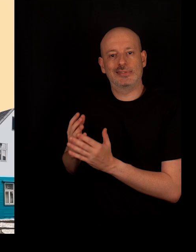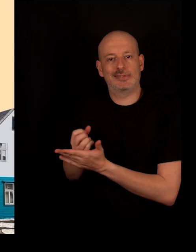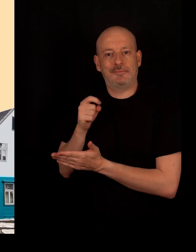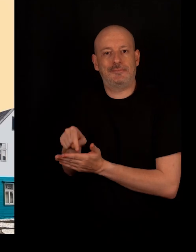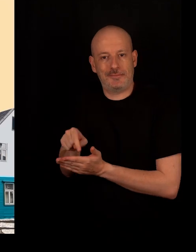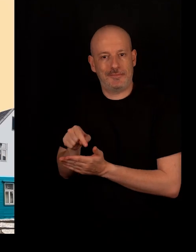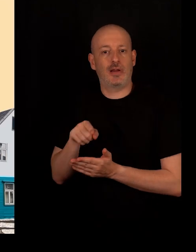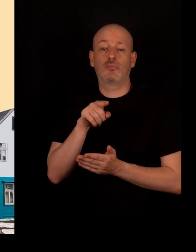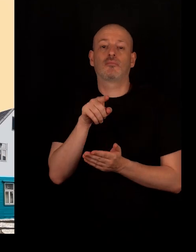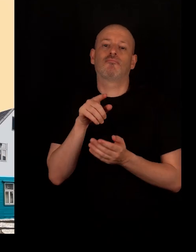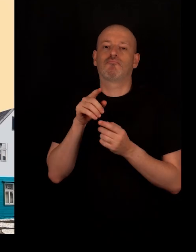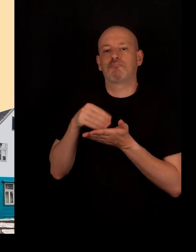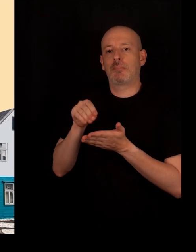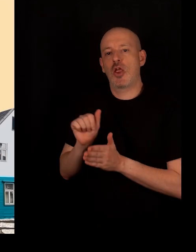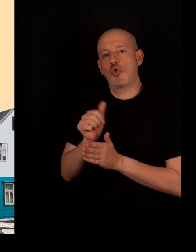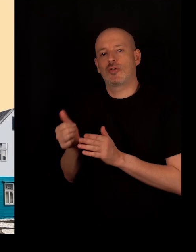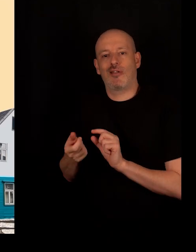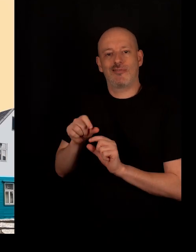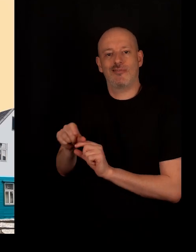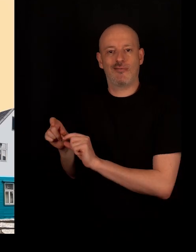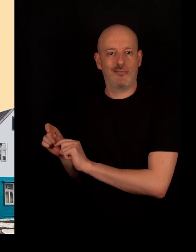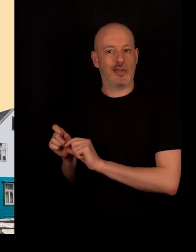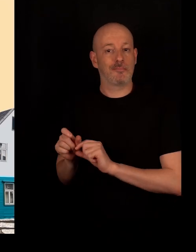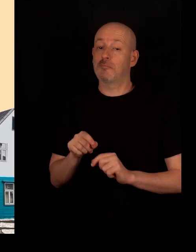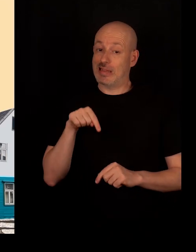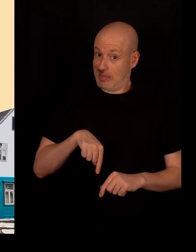and maybe you pay some extra expenses there.